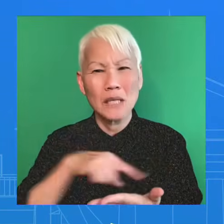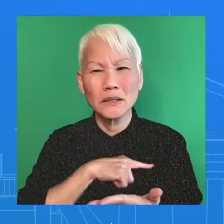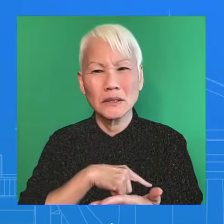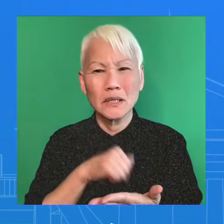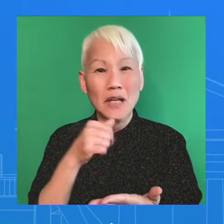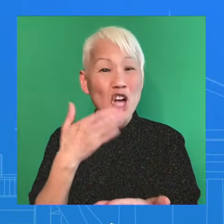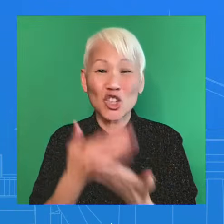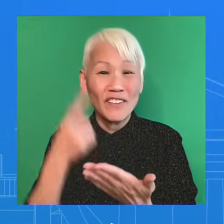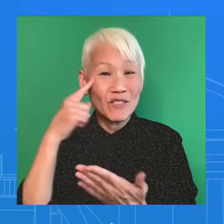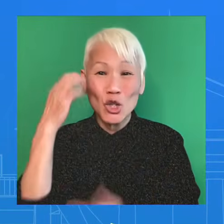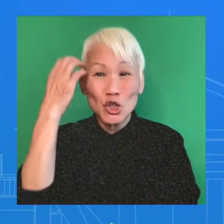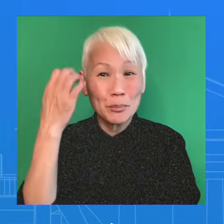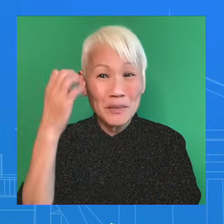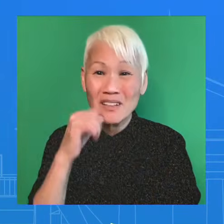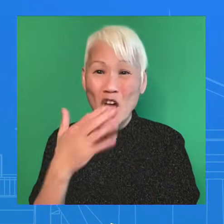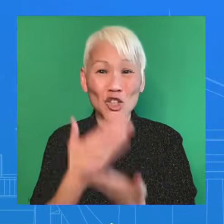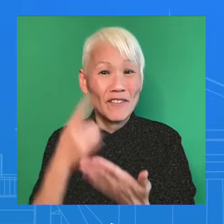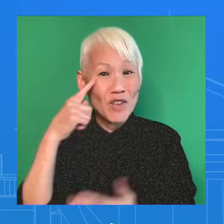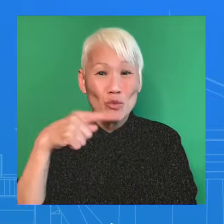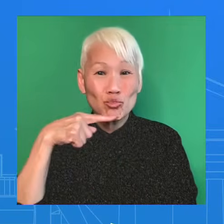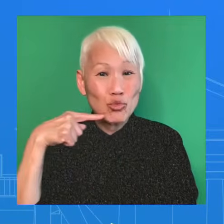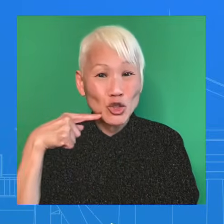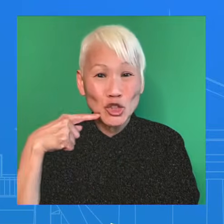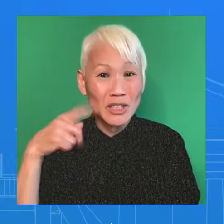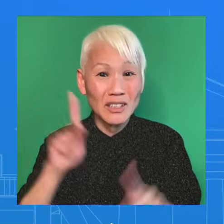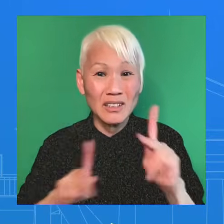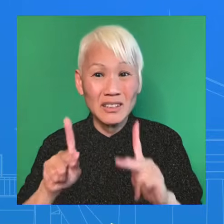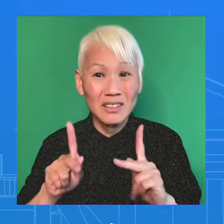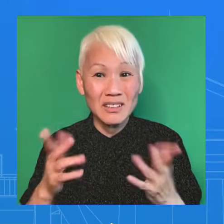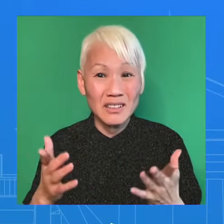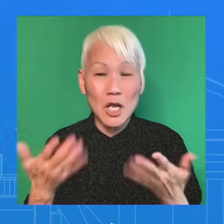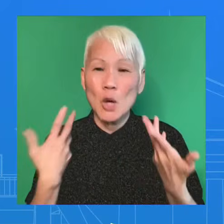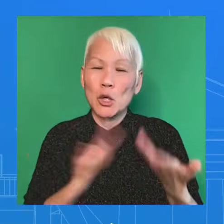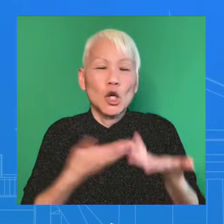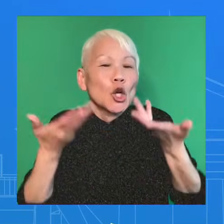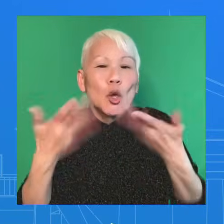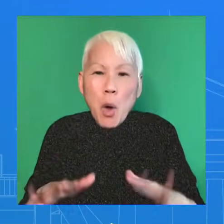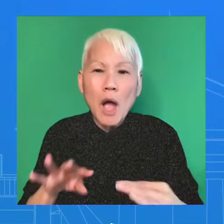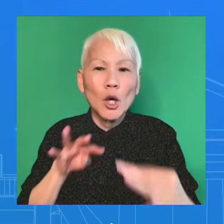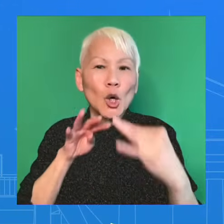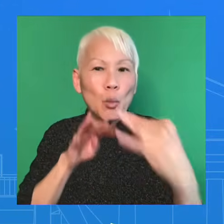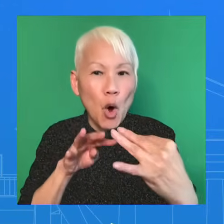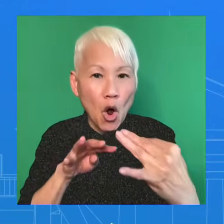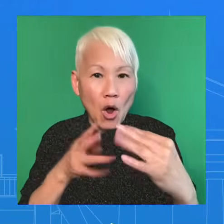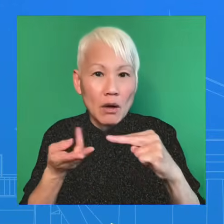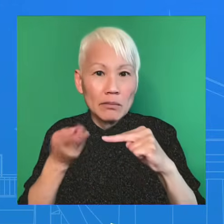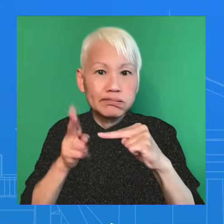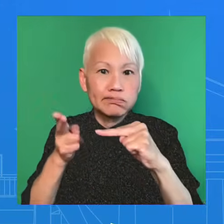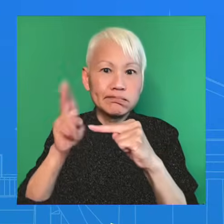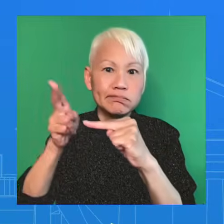beyond the degree that it's escalated before. And that's been our justification since the very beginning. The Press: On the national security leaks,